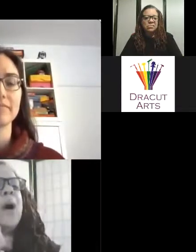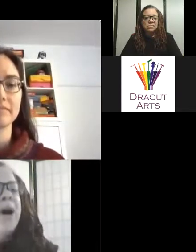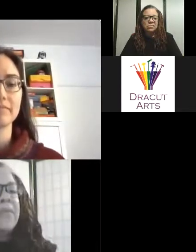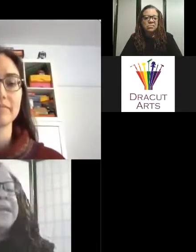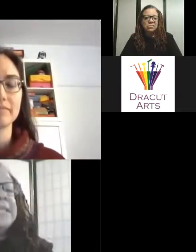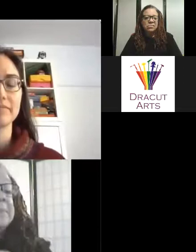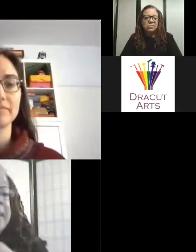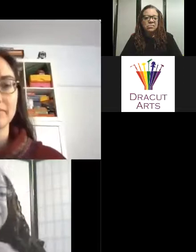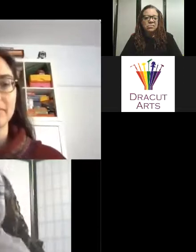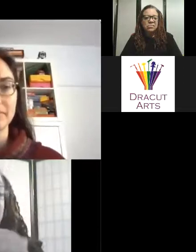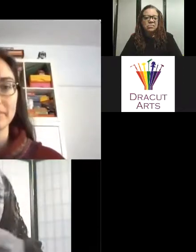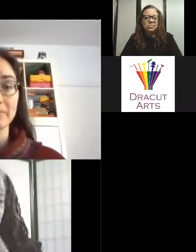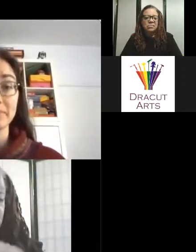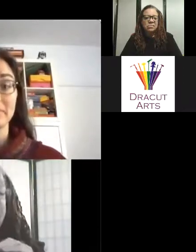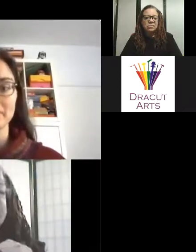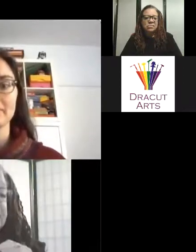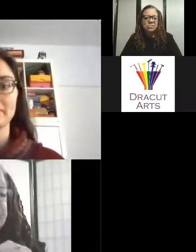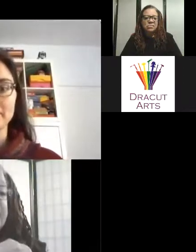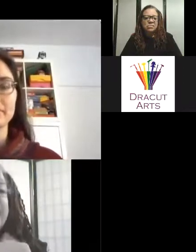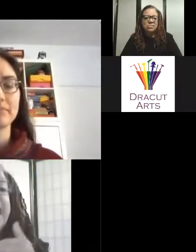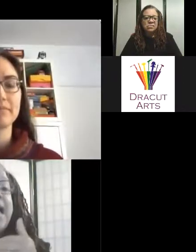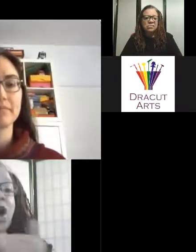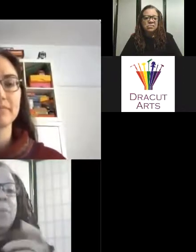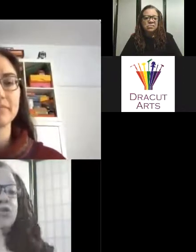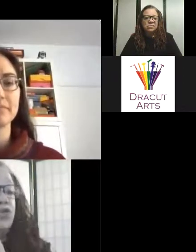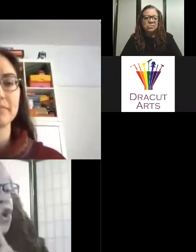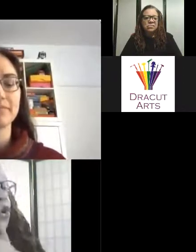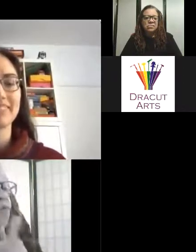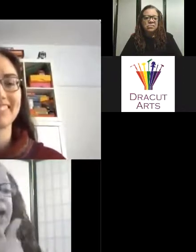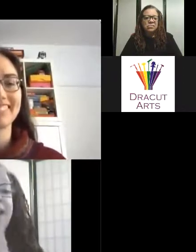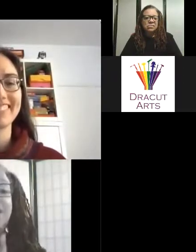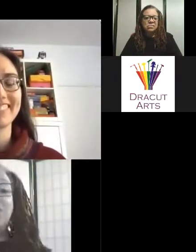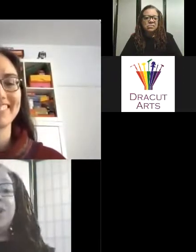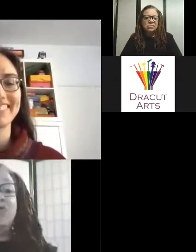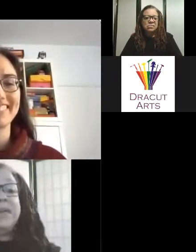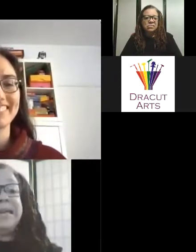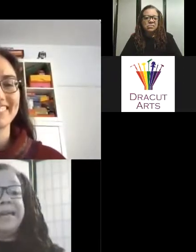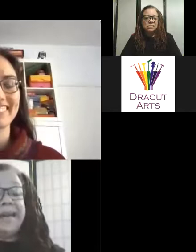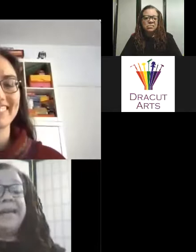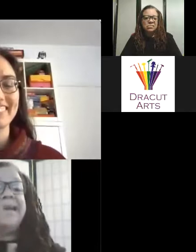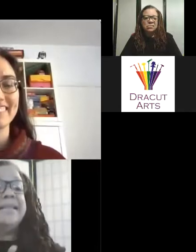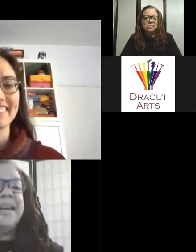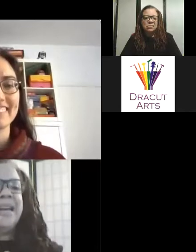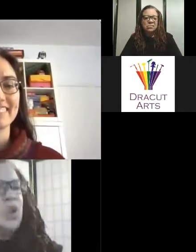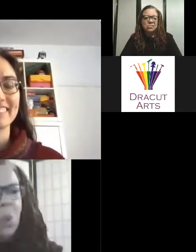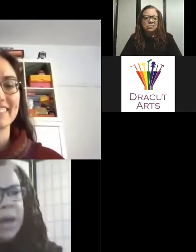So I almost turned around, you know, 180 degrees, and said no I can't believe him as a narrator,